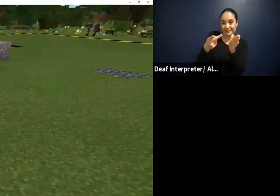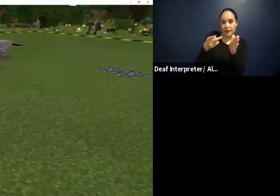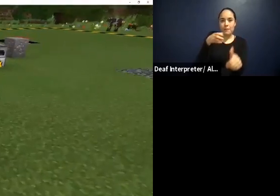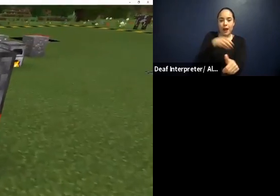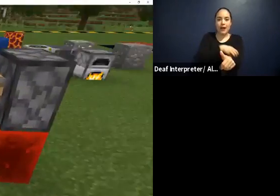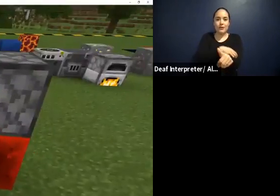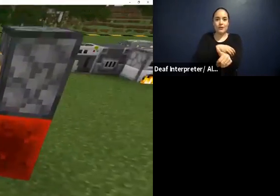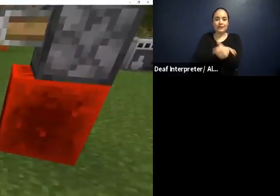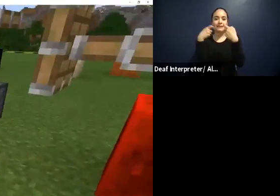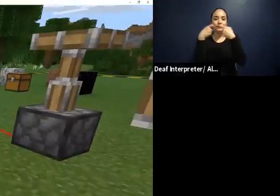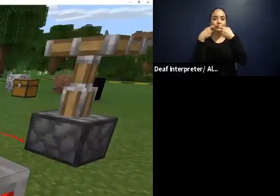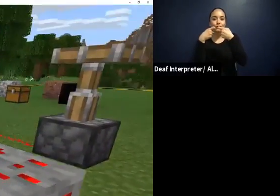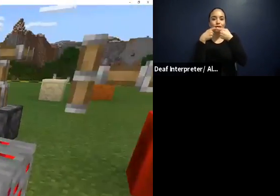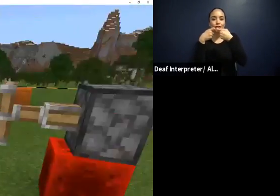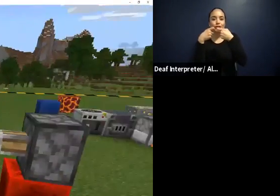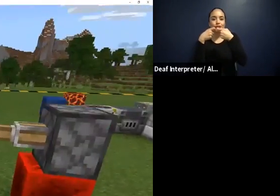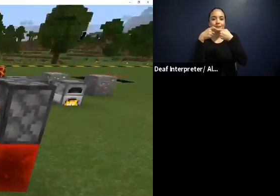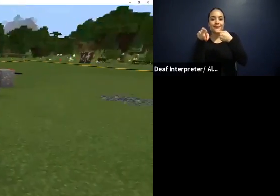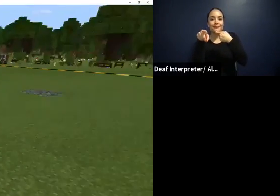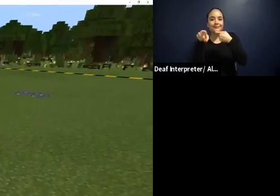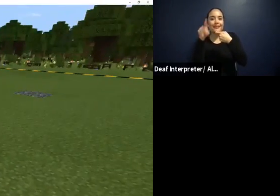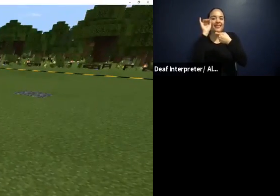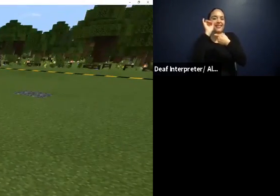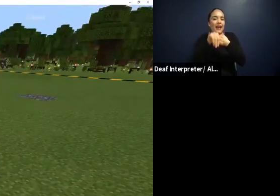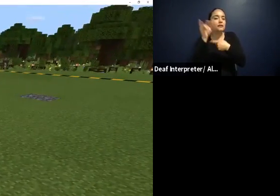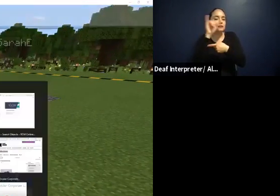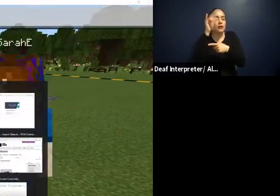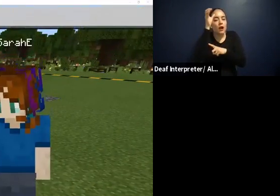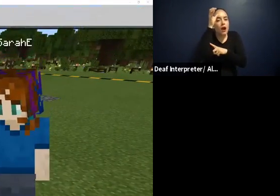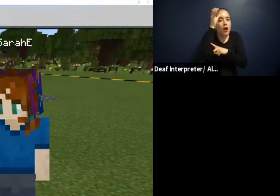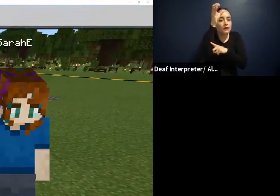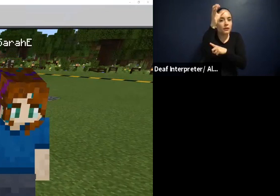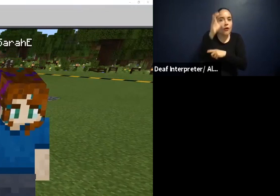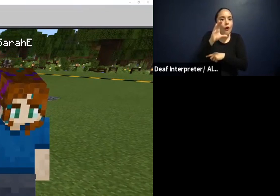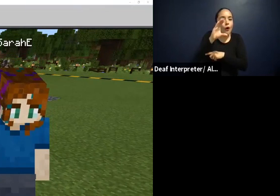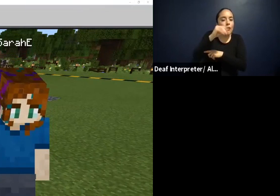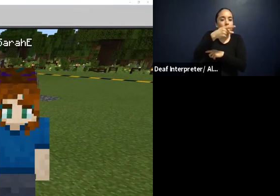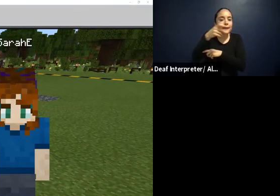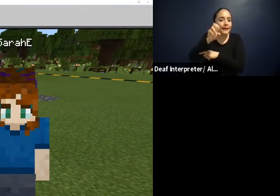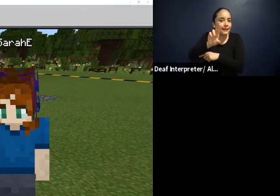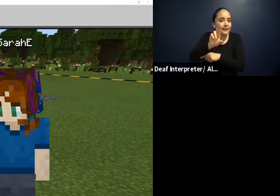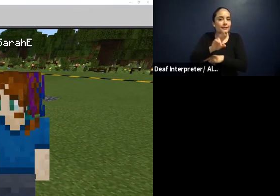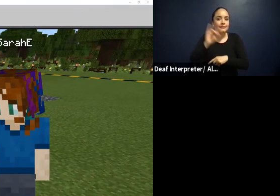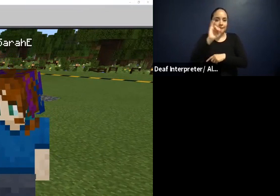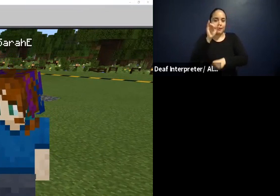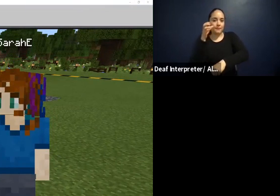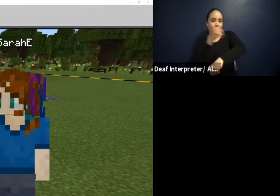used as the equivalent of copper wiring, but also a power source in and of itself, and, I don't know, Kim,